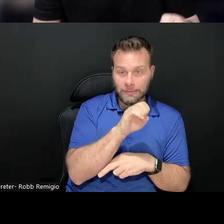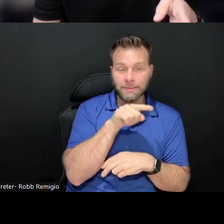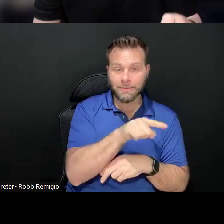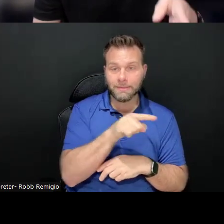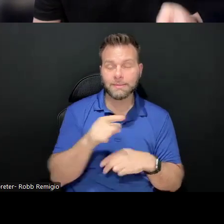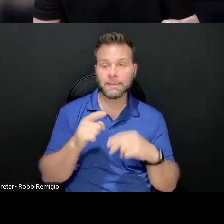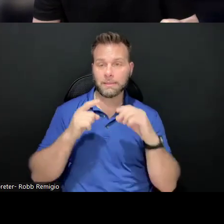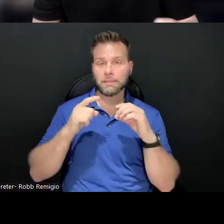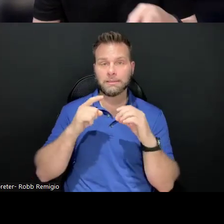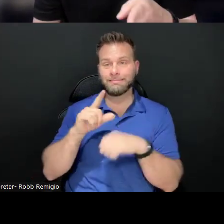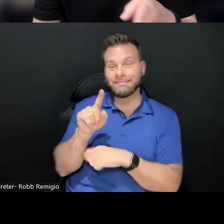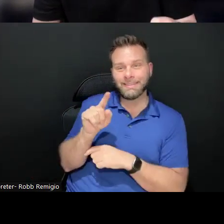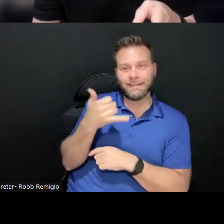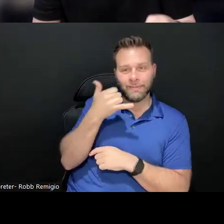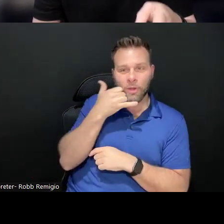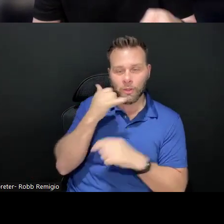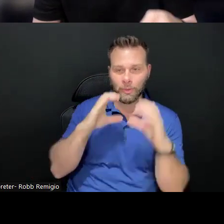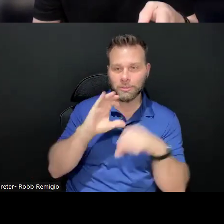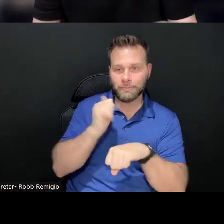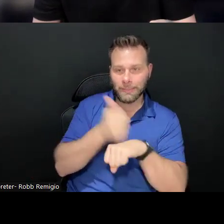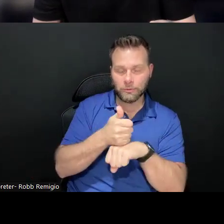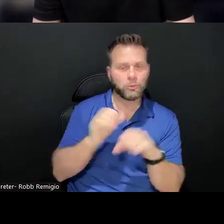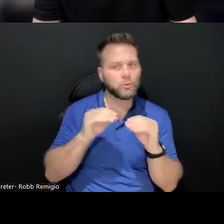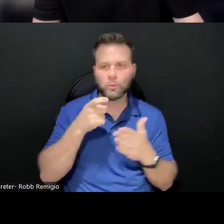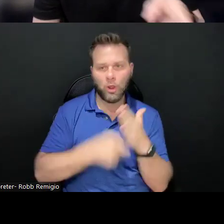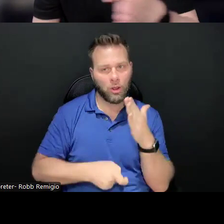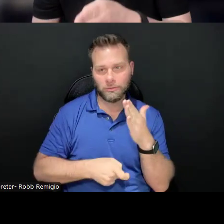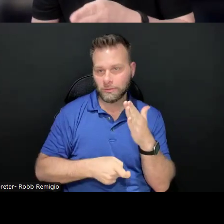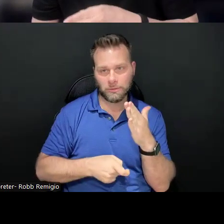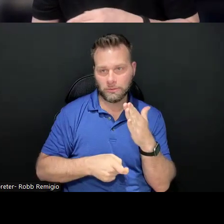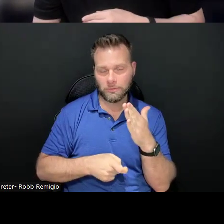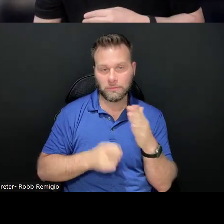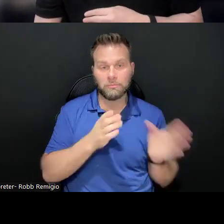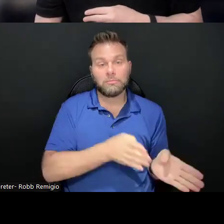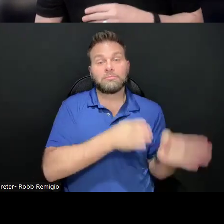Video Relay Service, again, is telephone communication based There is no charge for you